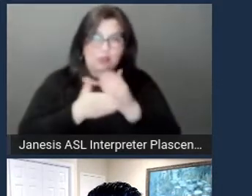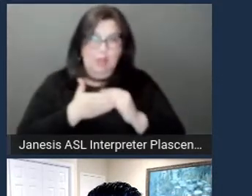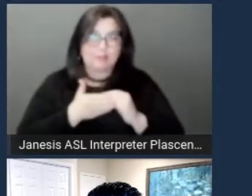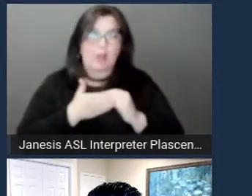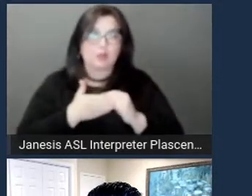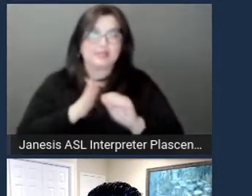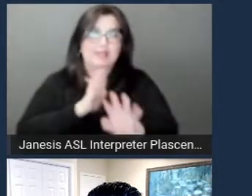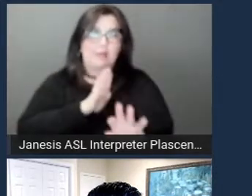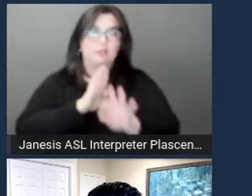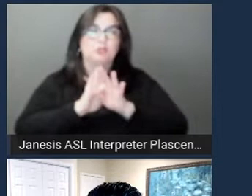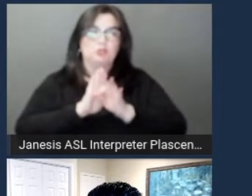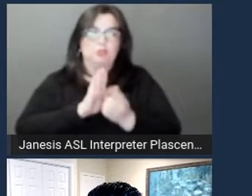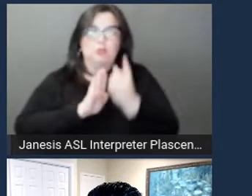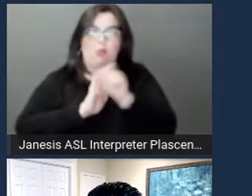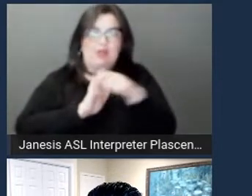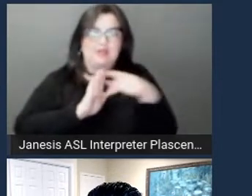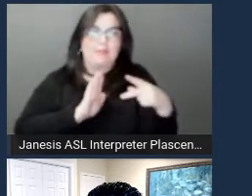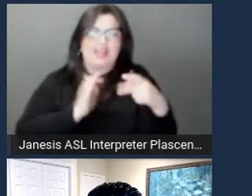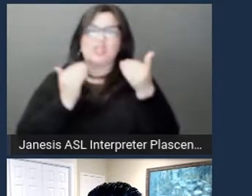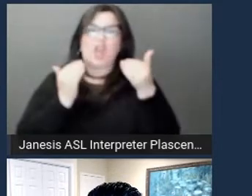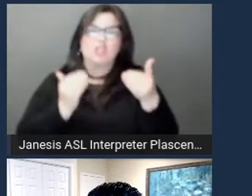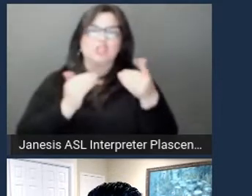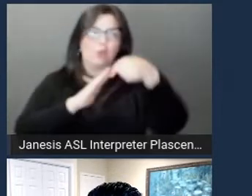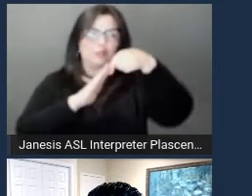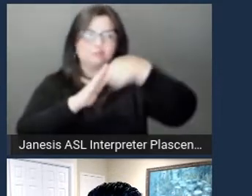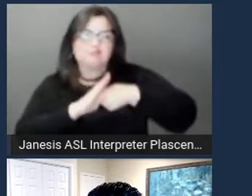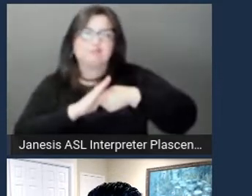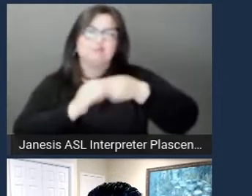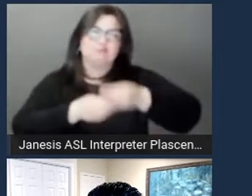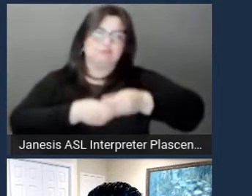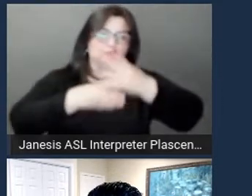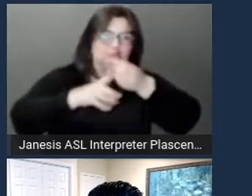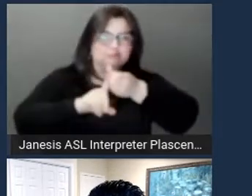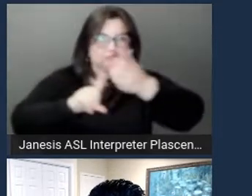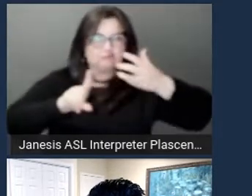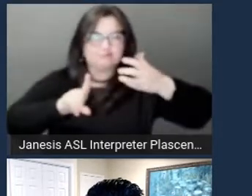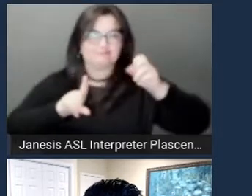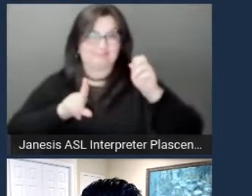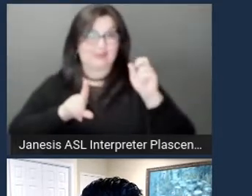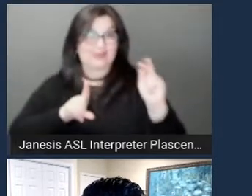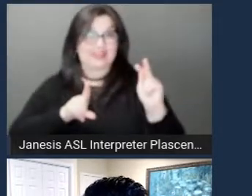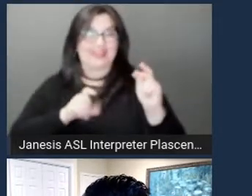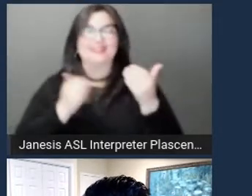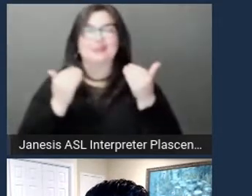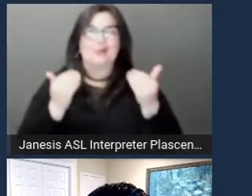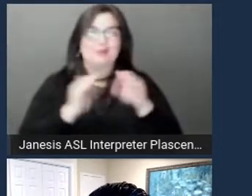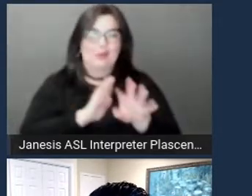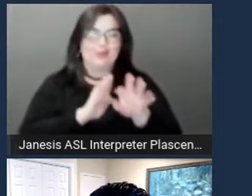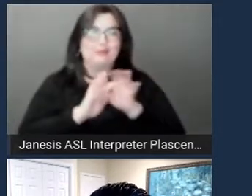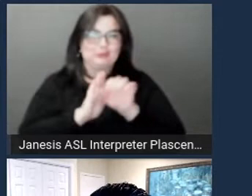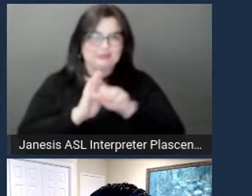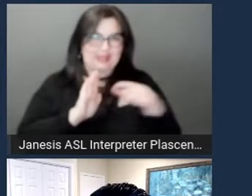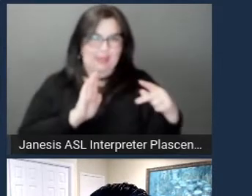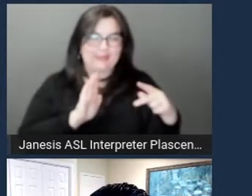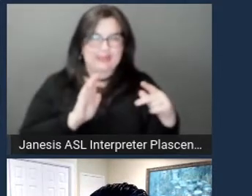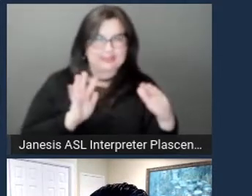and let's dive into that application a little bit further. So, let me go choose an application here, I'm gonna choose nopCommerce,